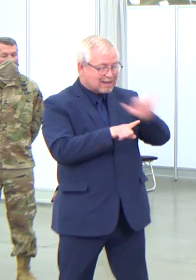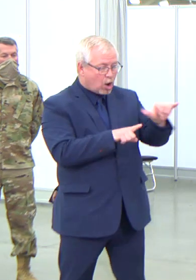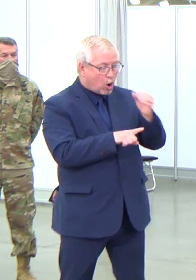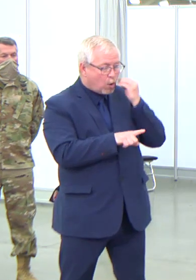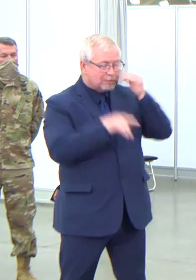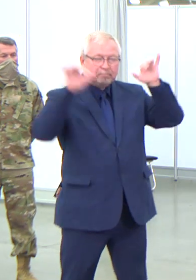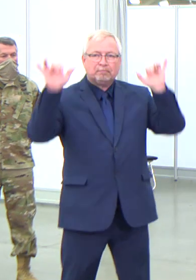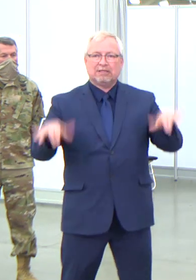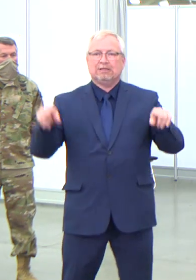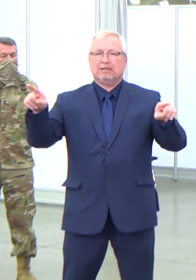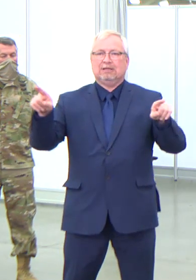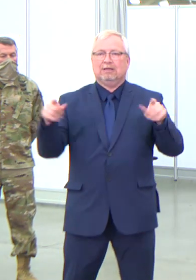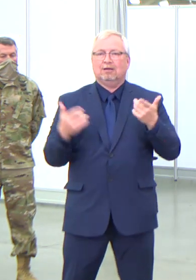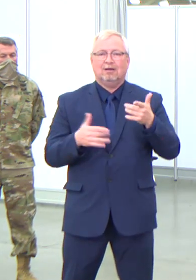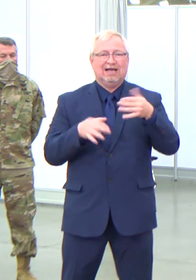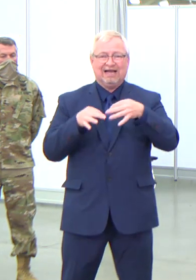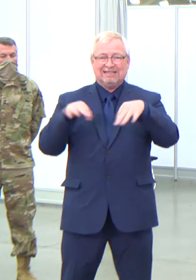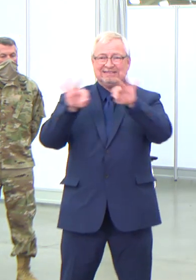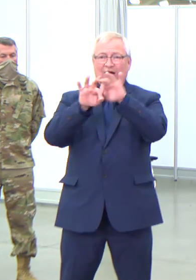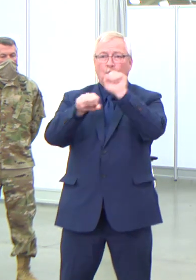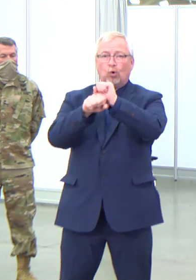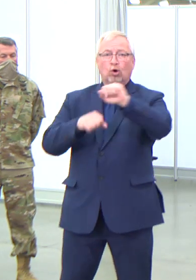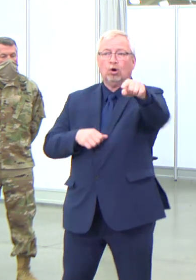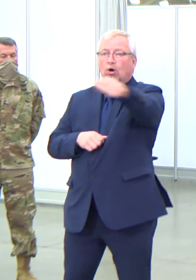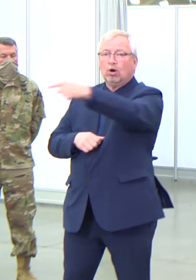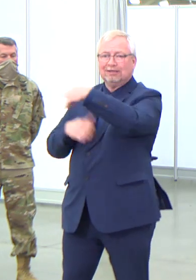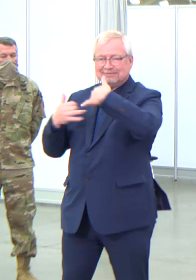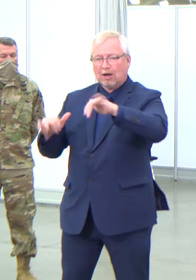hospital, you're staying at home, or you're an essential worker in our workforce